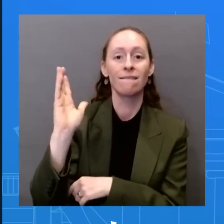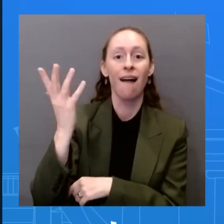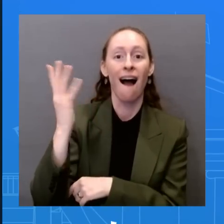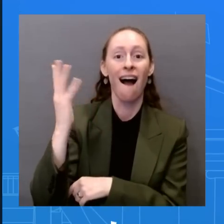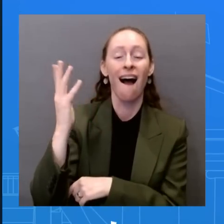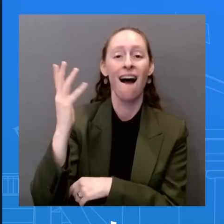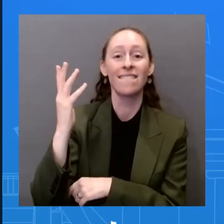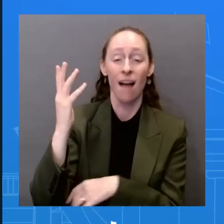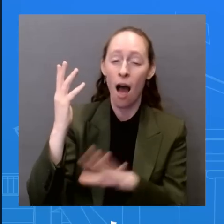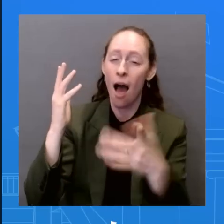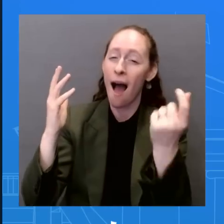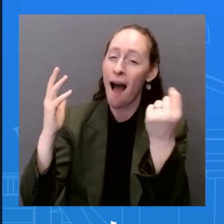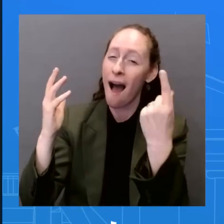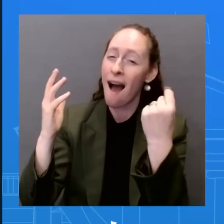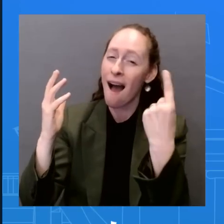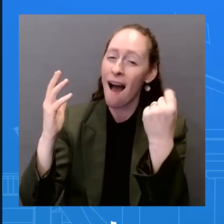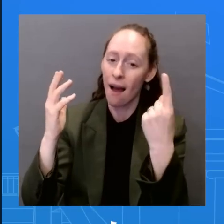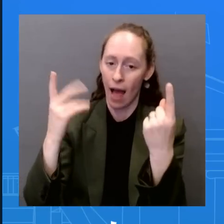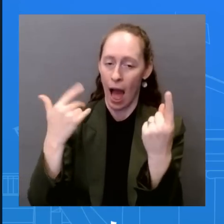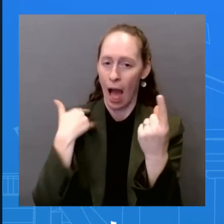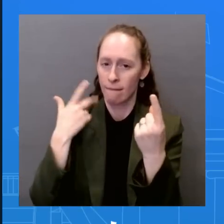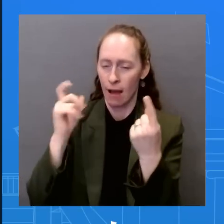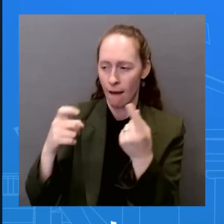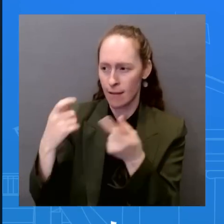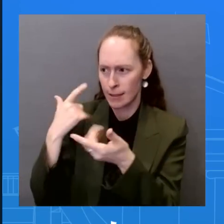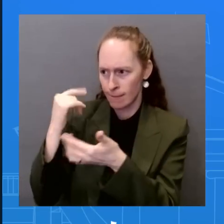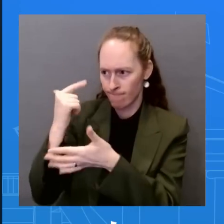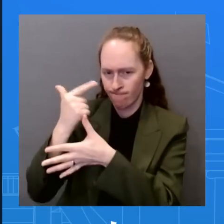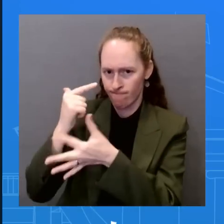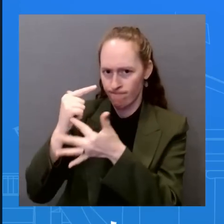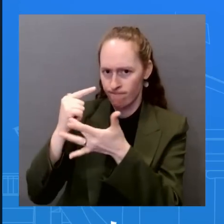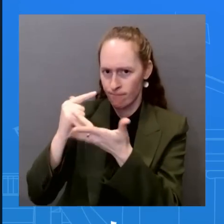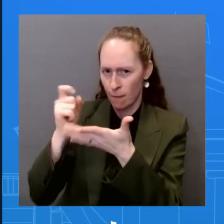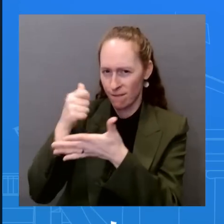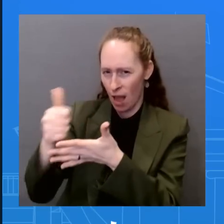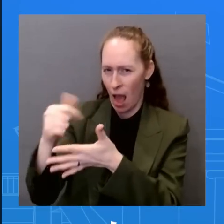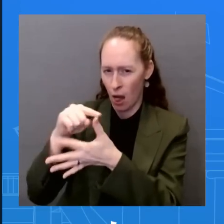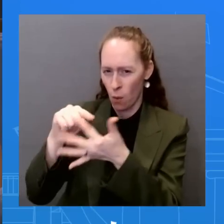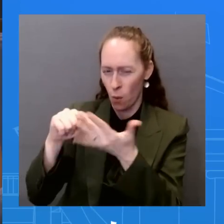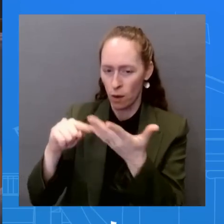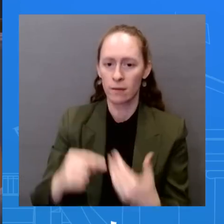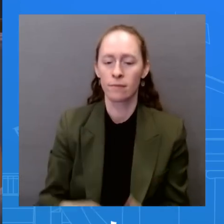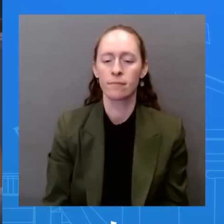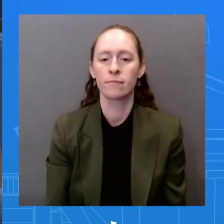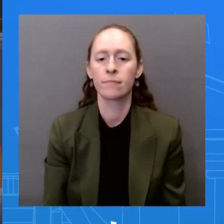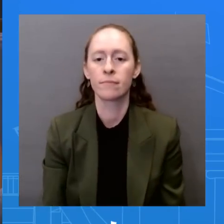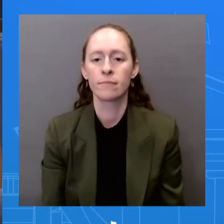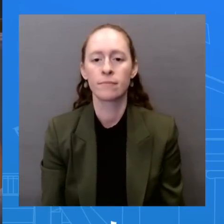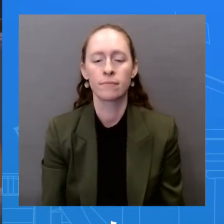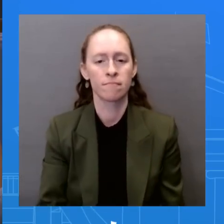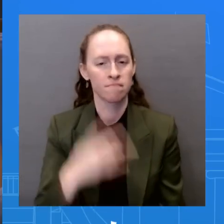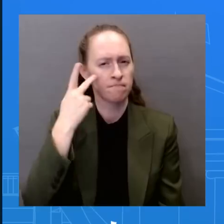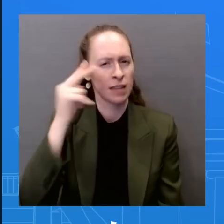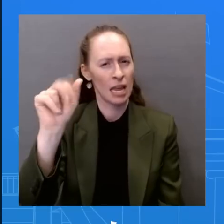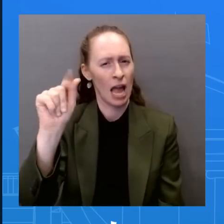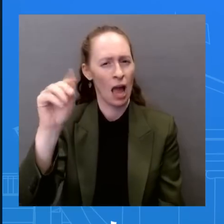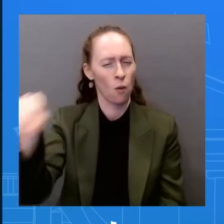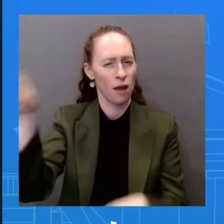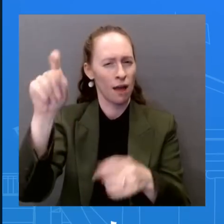So, again, that's something that the NATO Allies are going to have to discuss. The Press: Would the administration support invoking Article 5? Ms. Jean-Pierre: Again, this is not -- this is a --